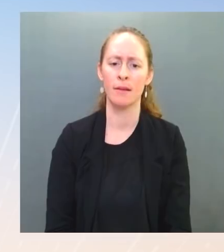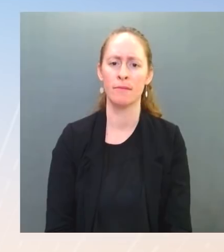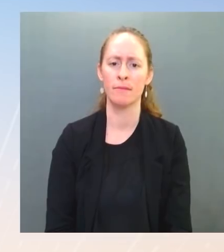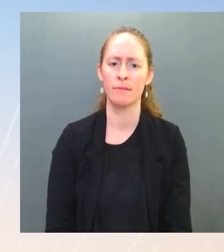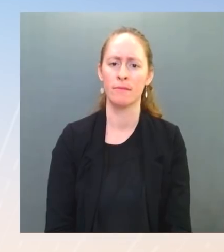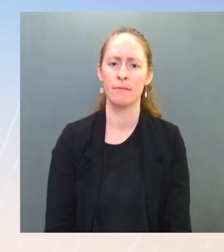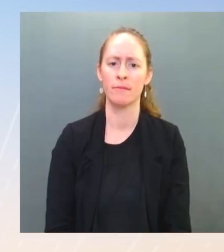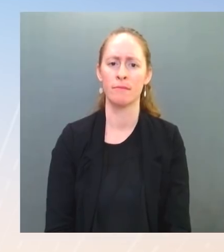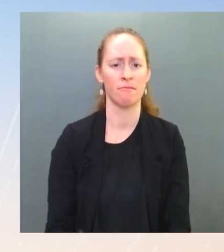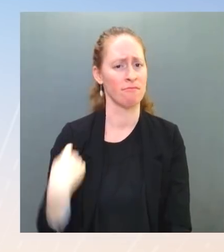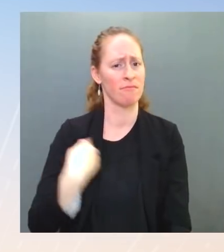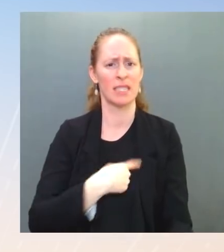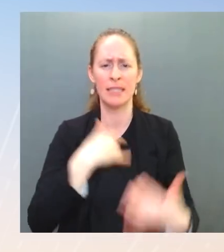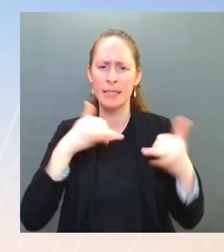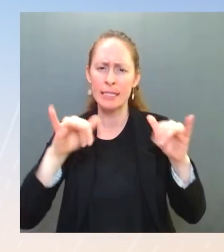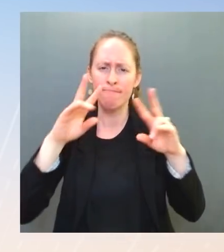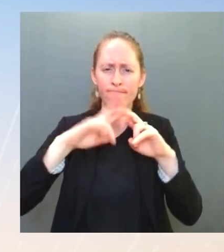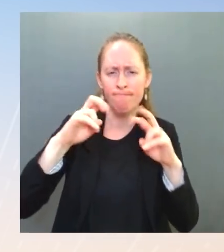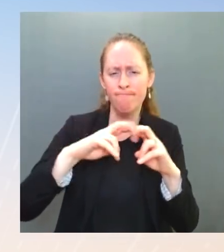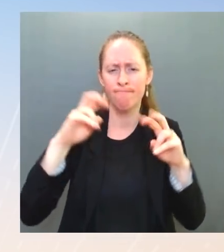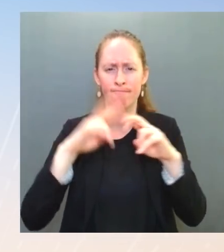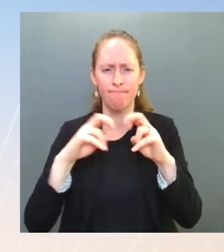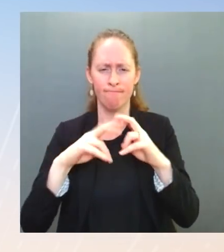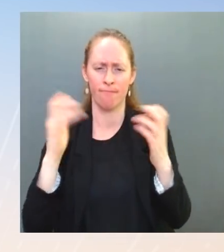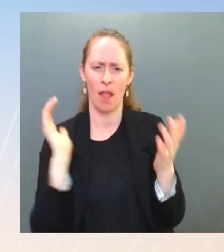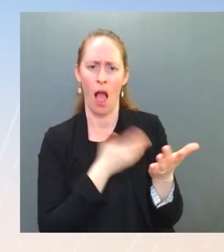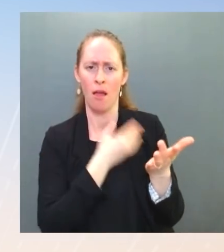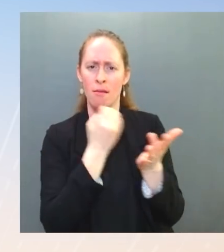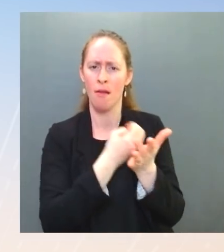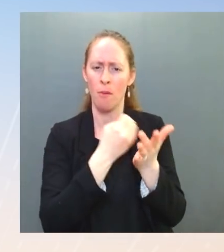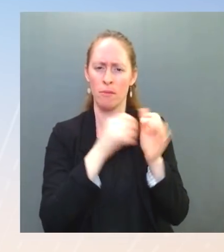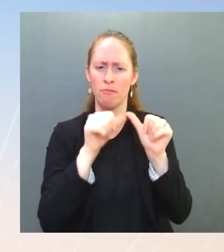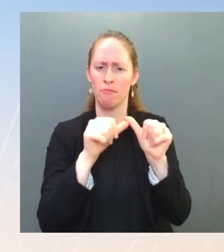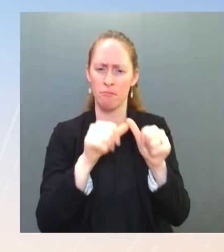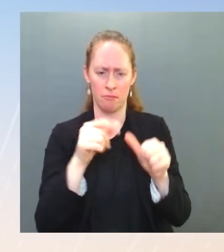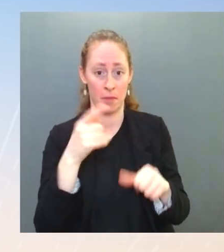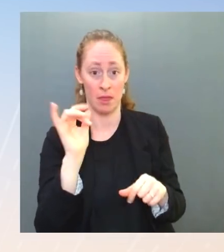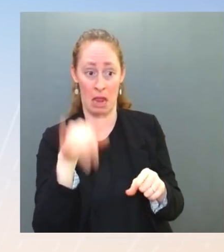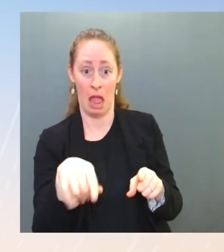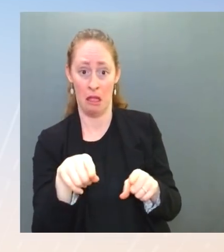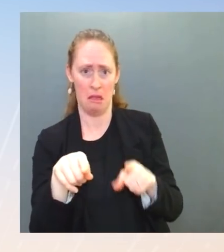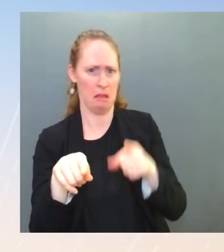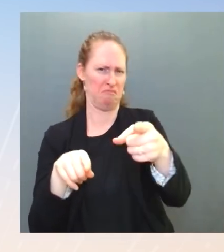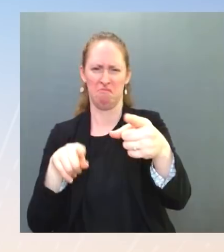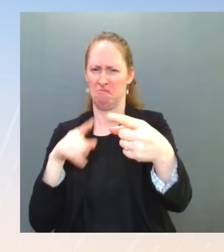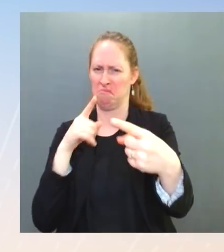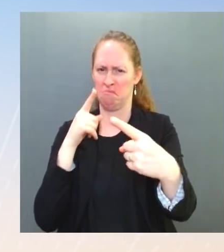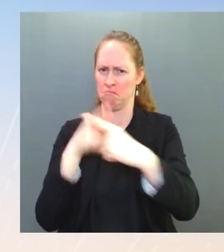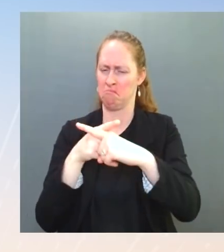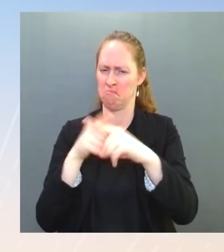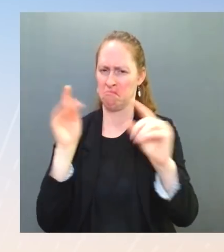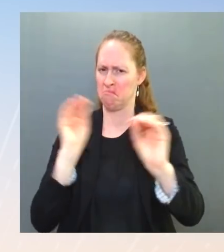That's not a projection we have made from here. We believe that the economy is strong. We have created more jobs last year